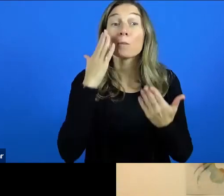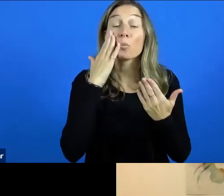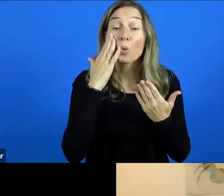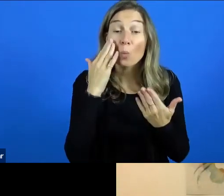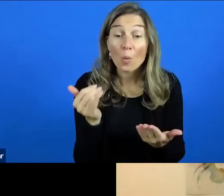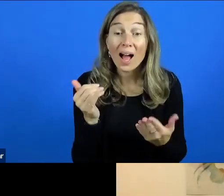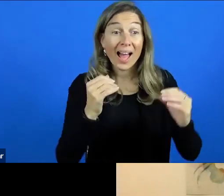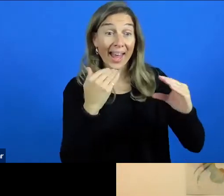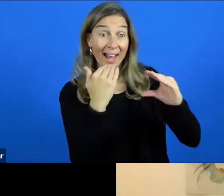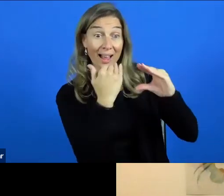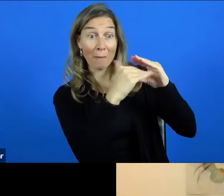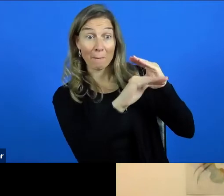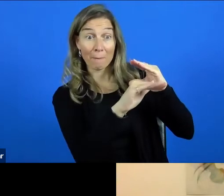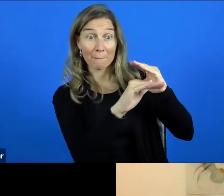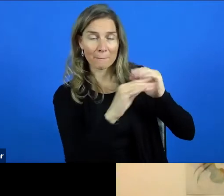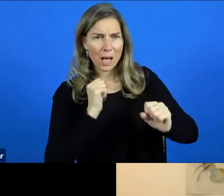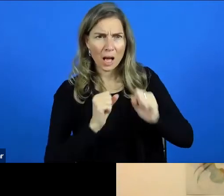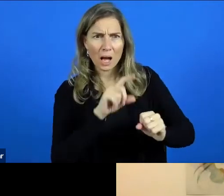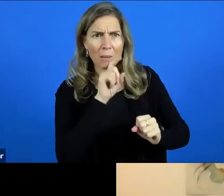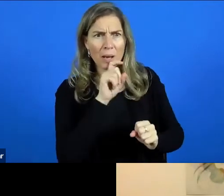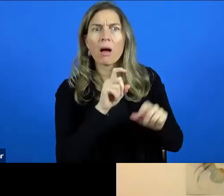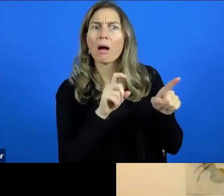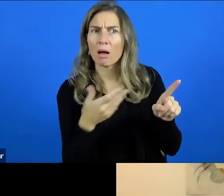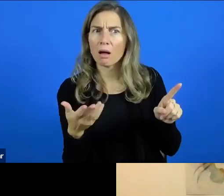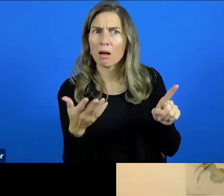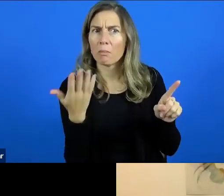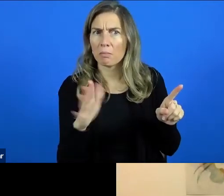in their process of looking at funds, so people know about it already